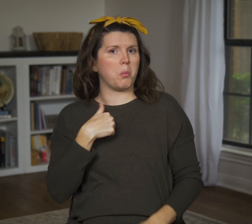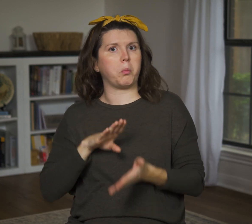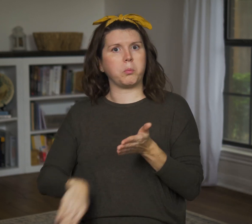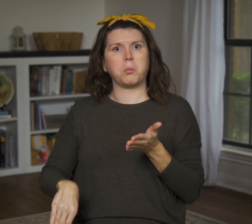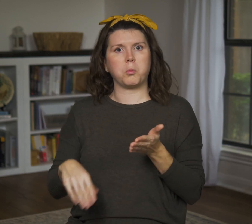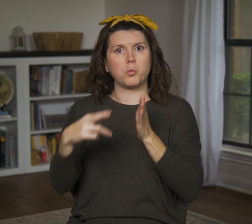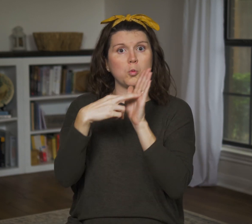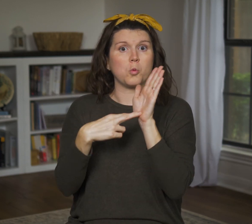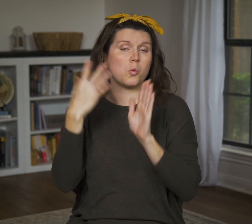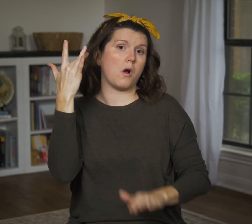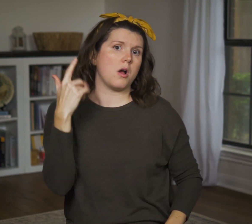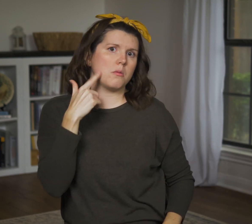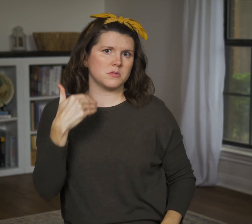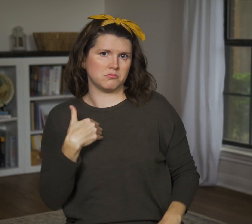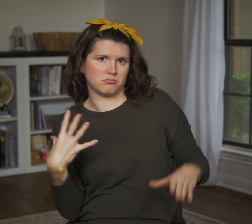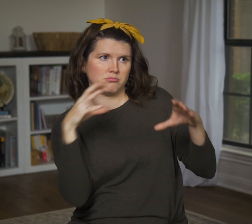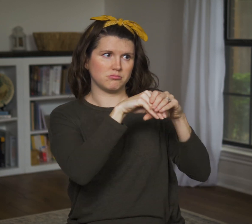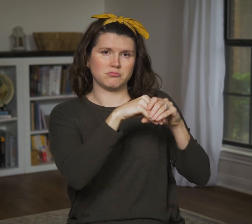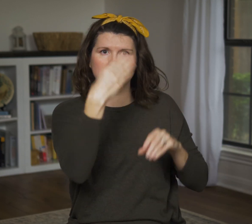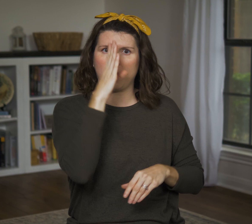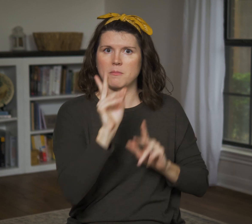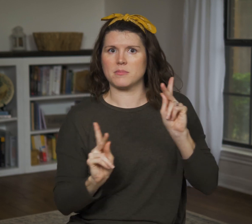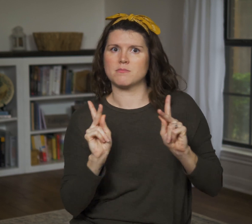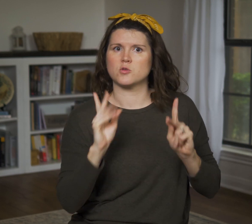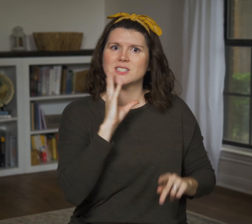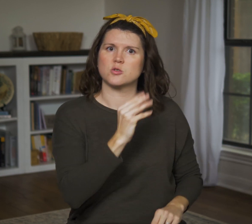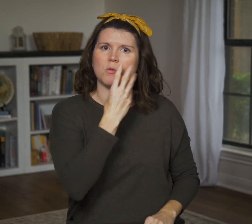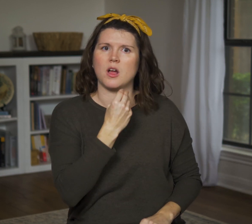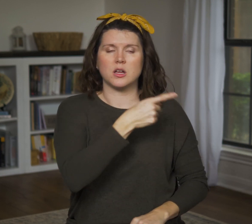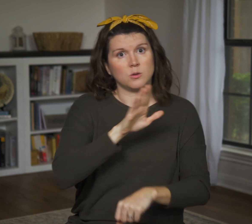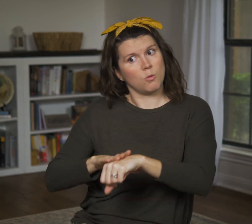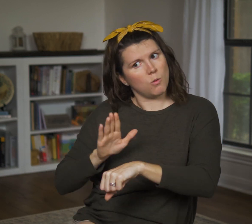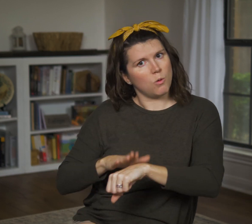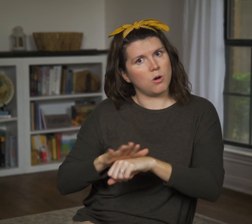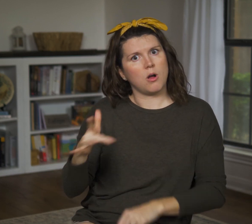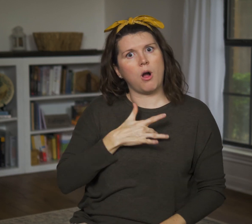they might be the exception to the rule.